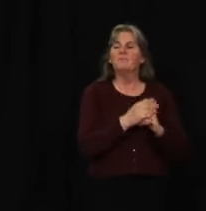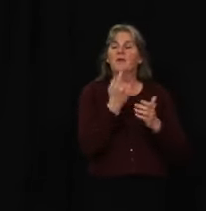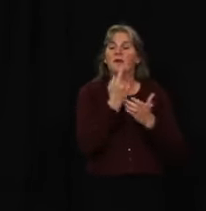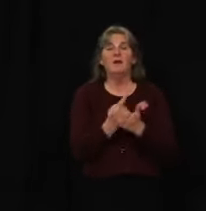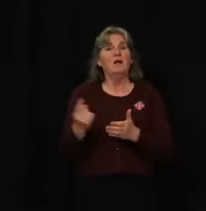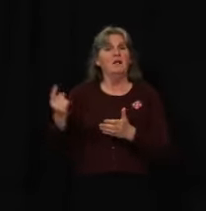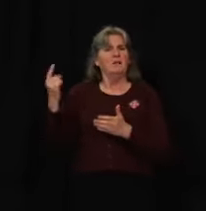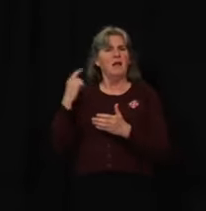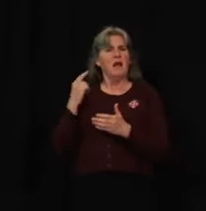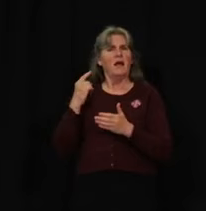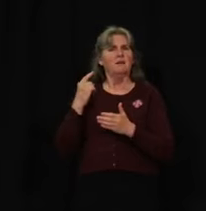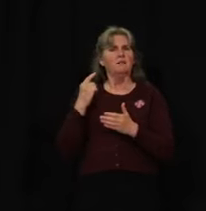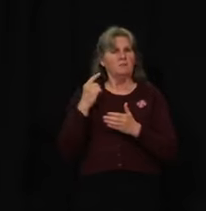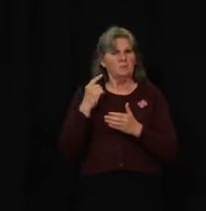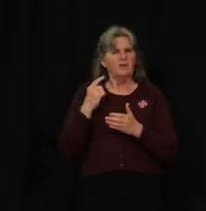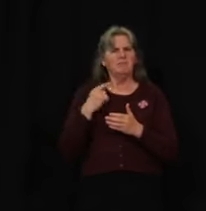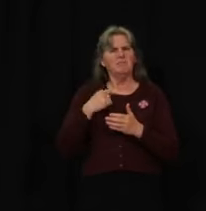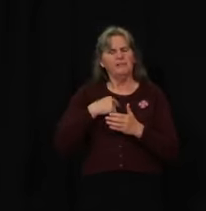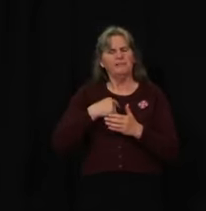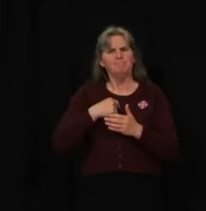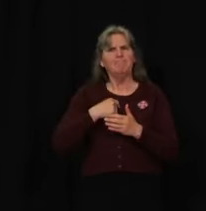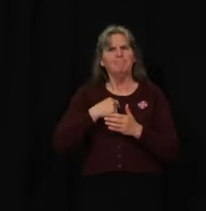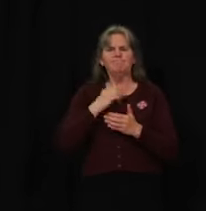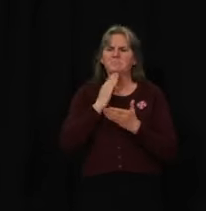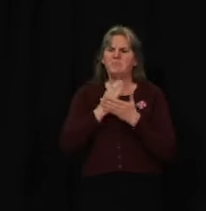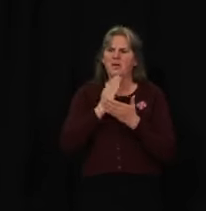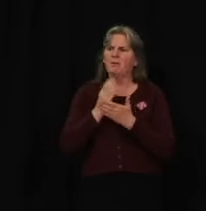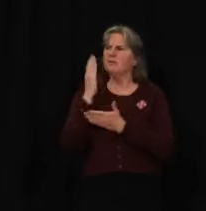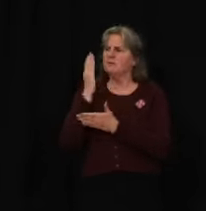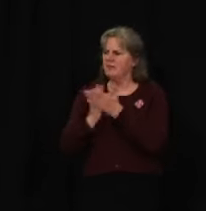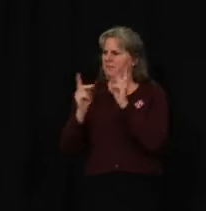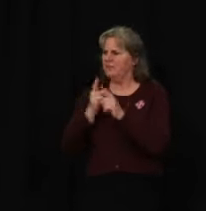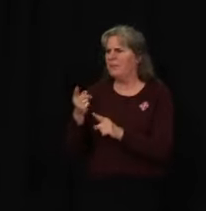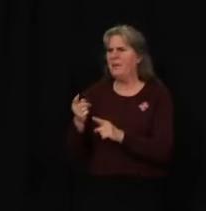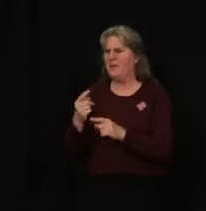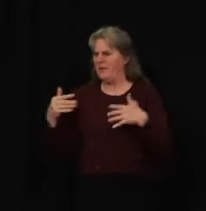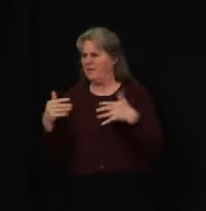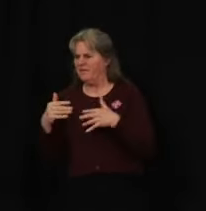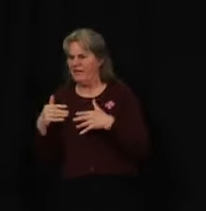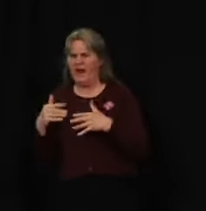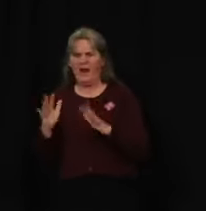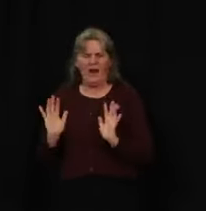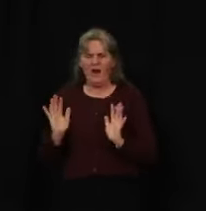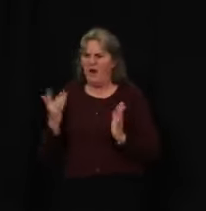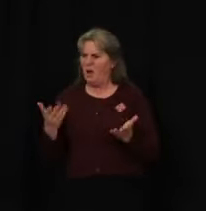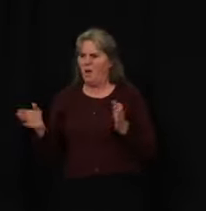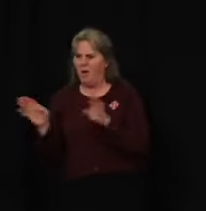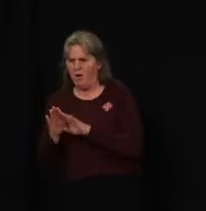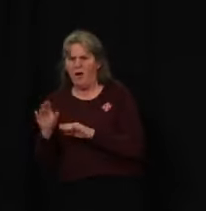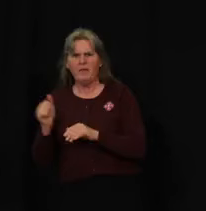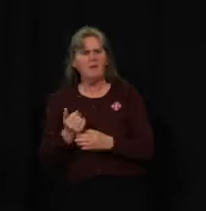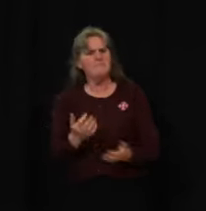are fearful of opening too soon and those who think we are not opening soon enough.